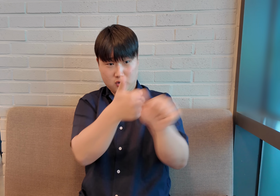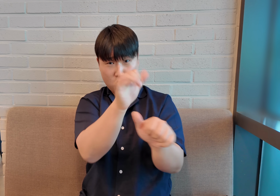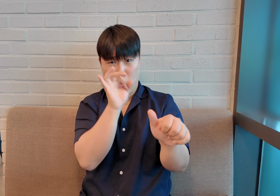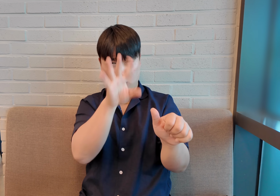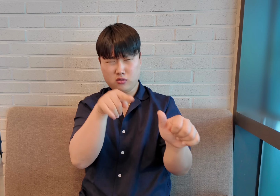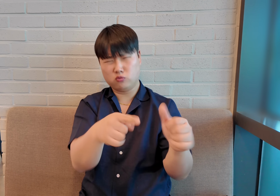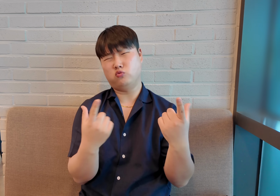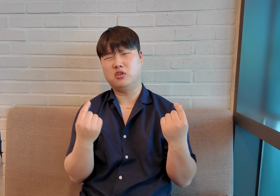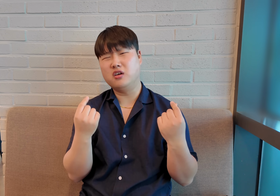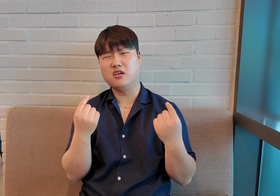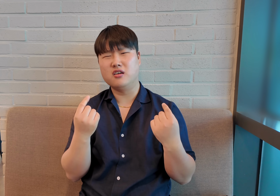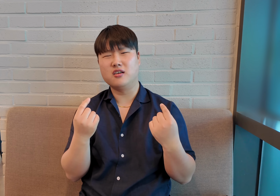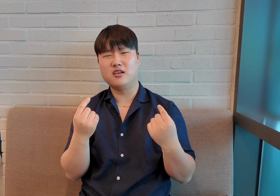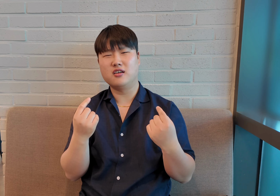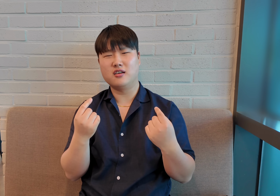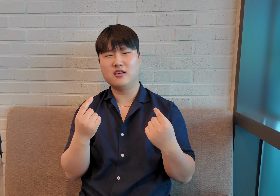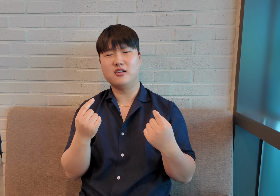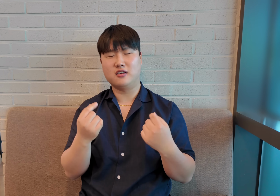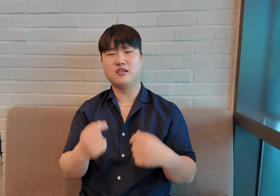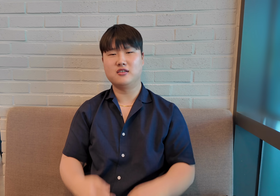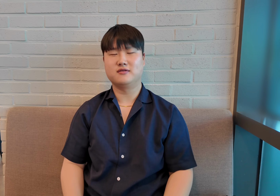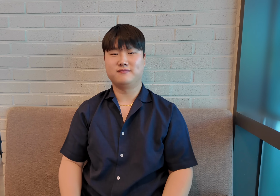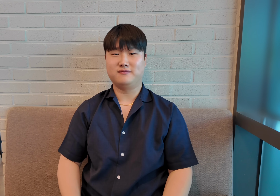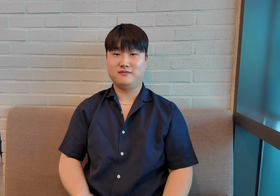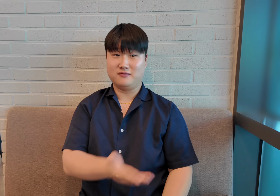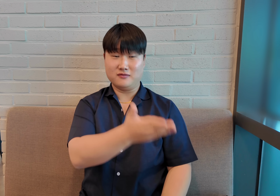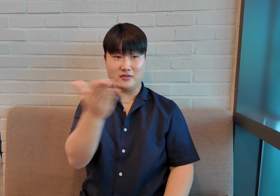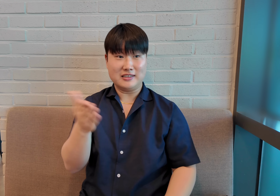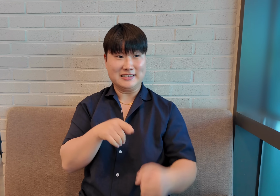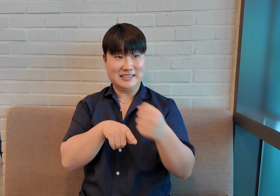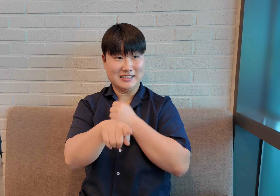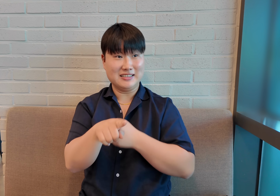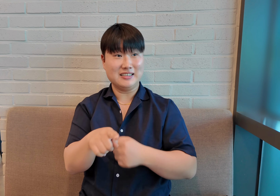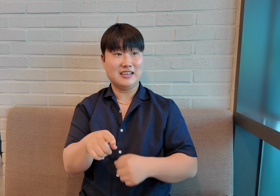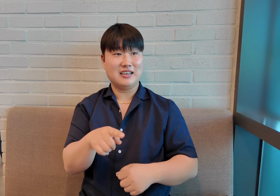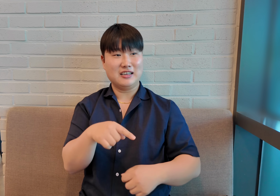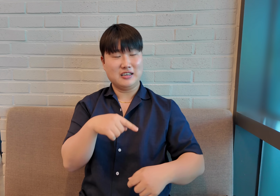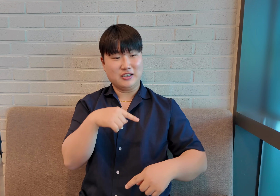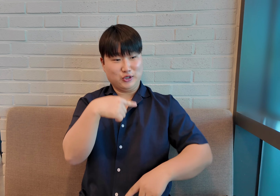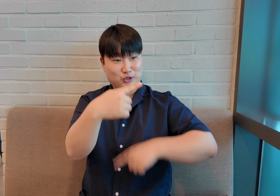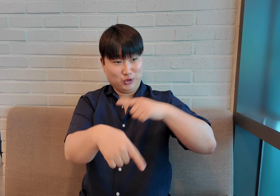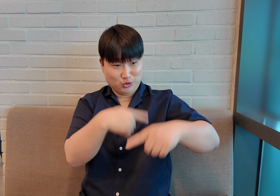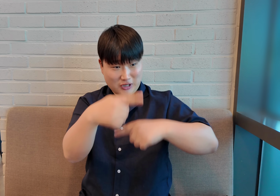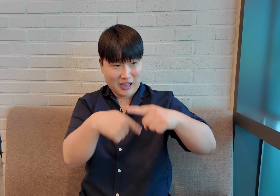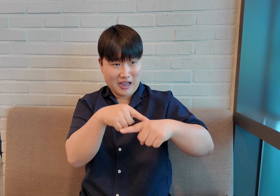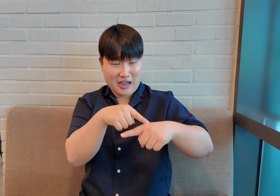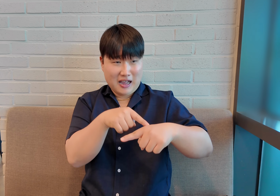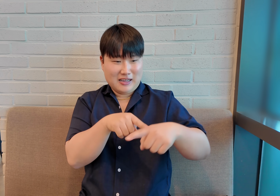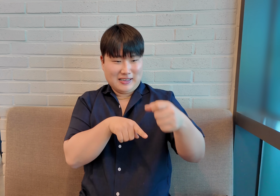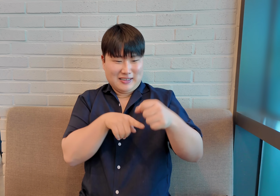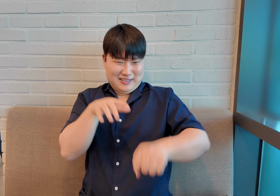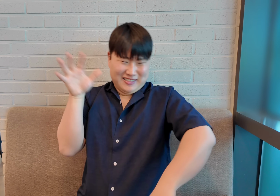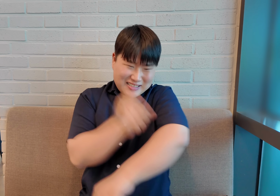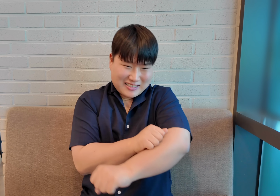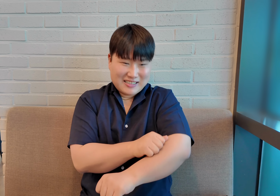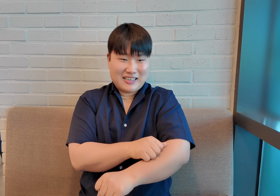It's impossible to catch up. Be good at sign language and